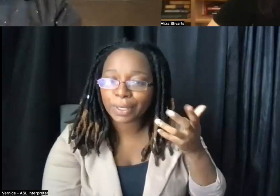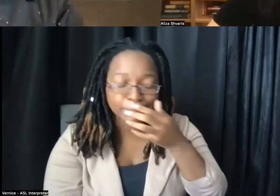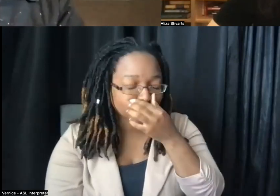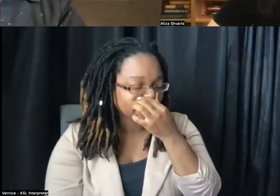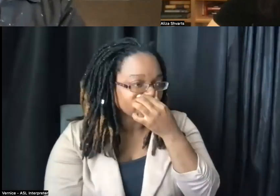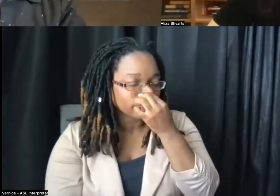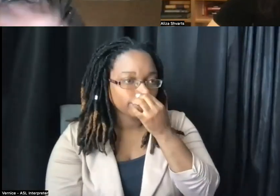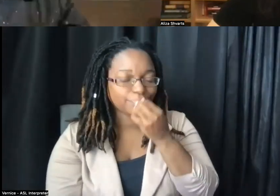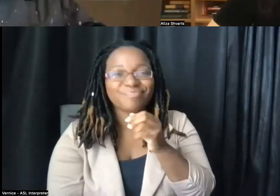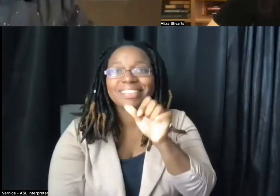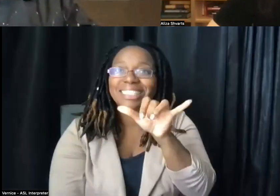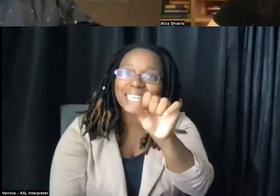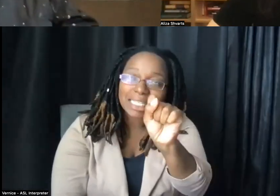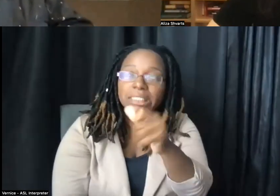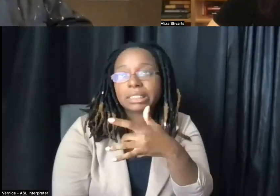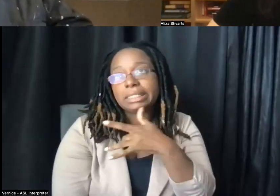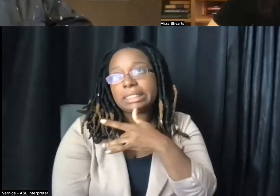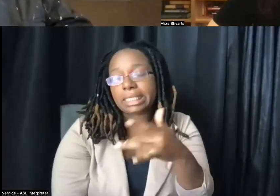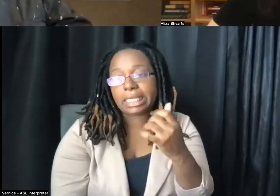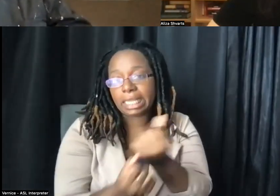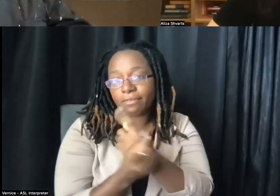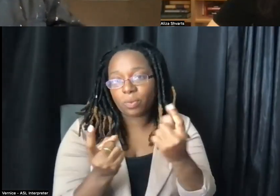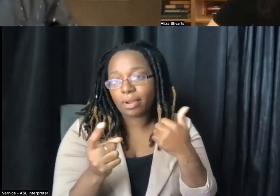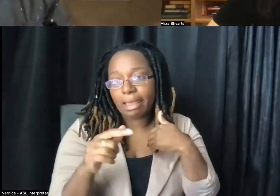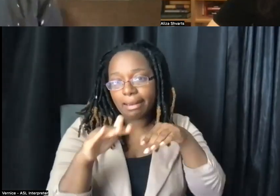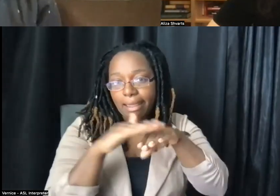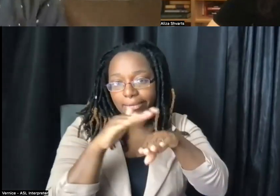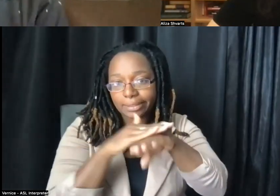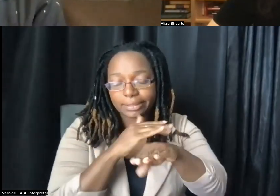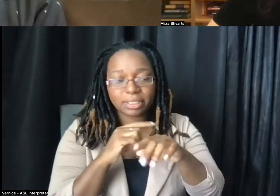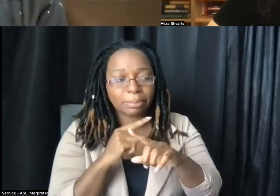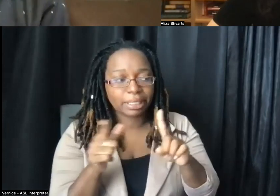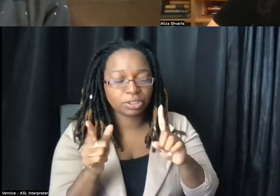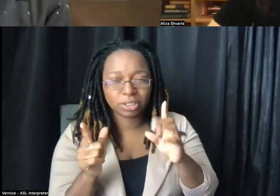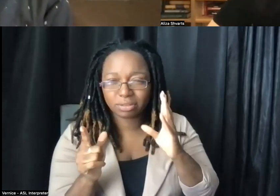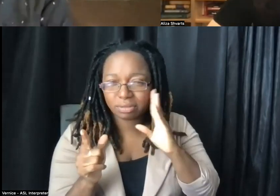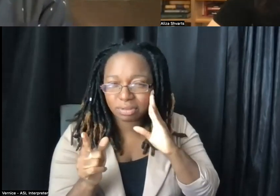One of the things that I realized was that yes, technically, everybody had access to it.